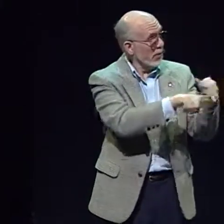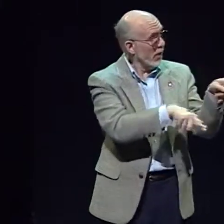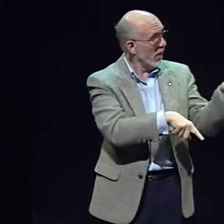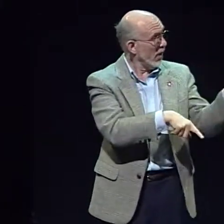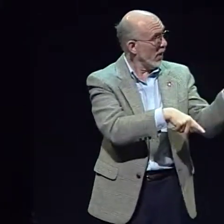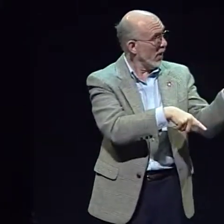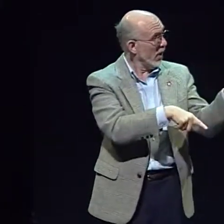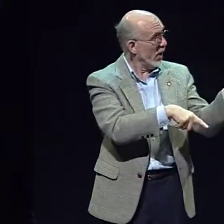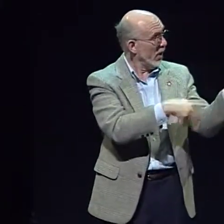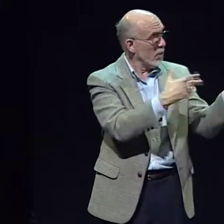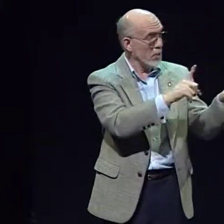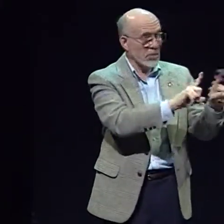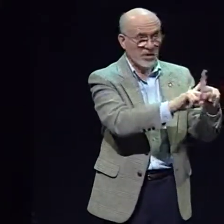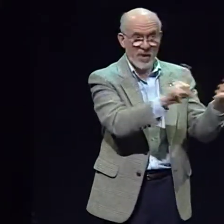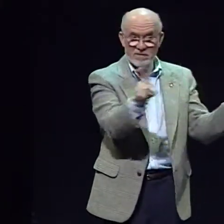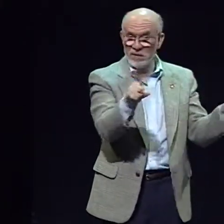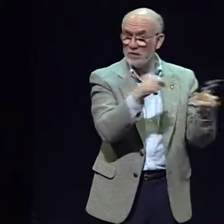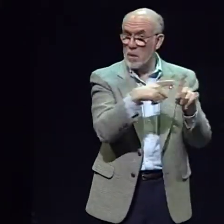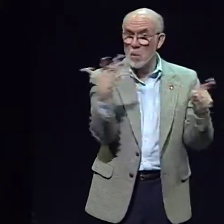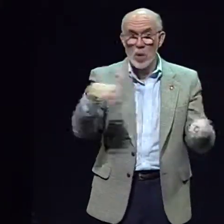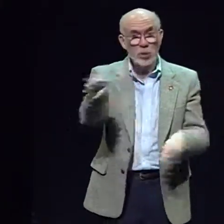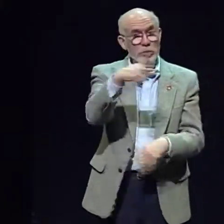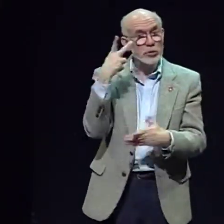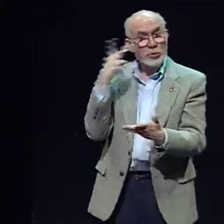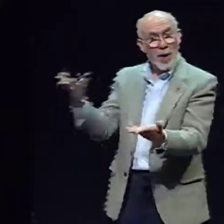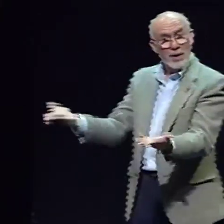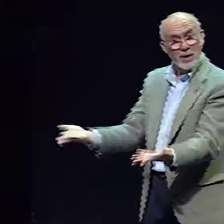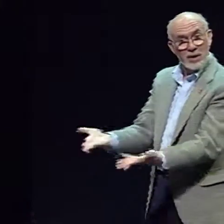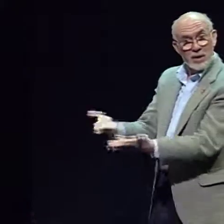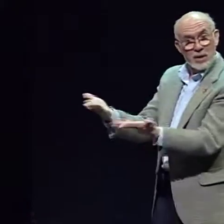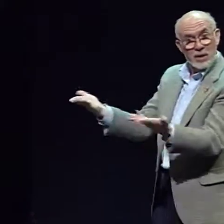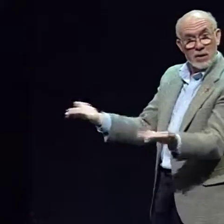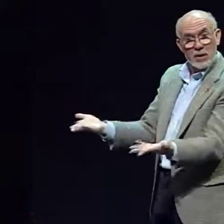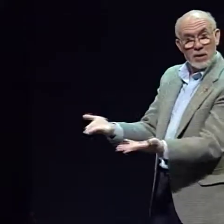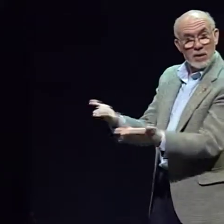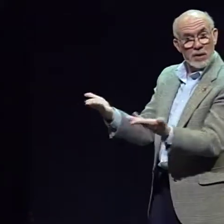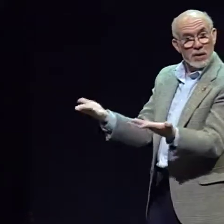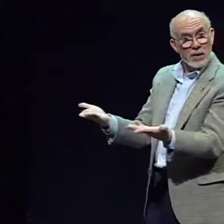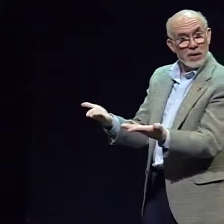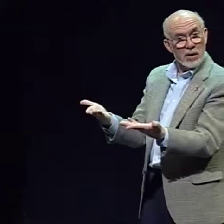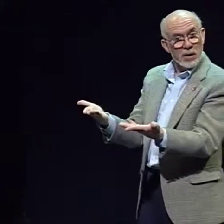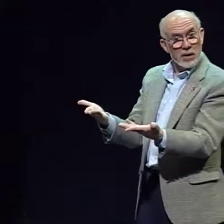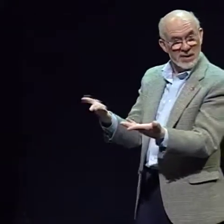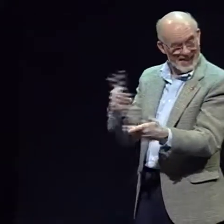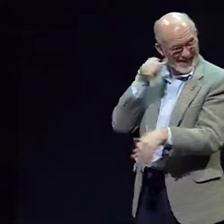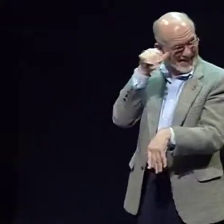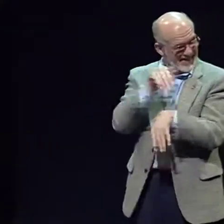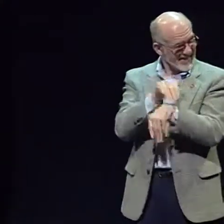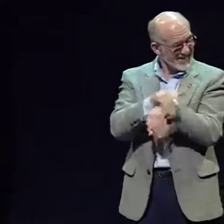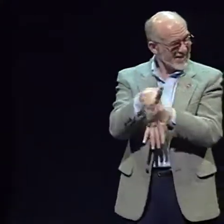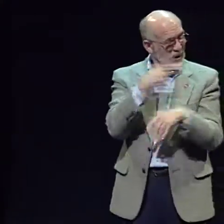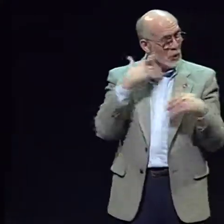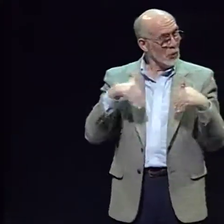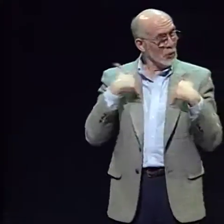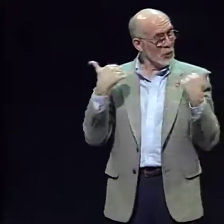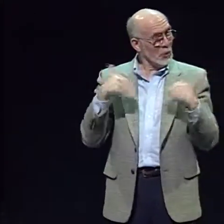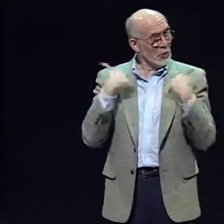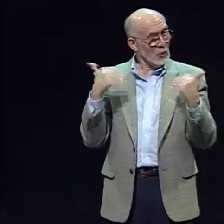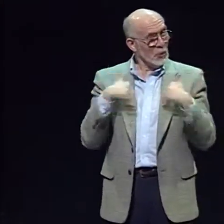TO ENCOURAGE THEM TO PLAY. AND YOU'LL SEE THINGS DIFFERENTLY THAN WHAT YOU SEE IN HERE.